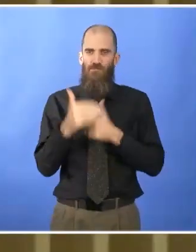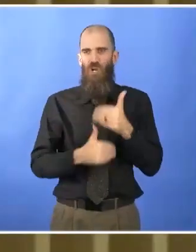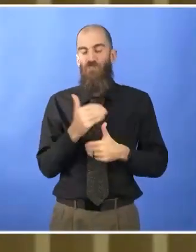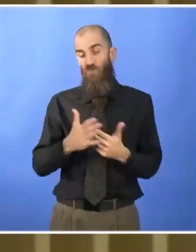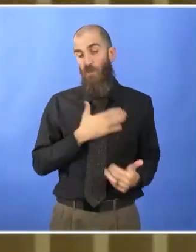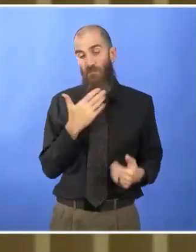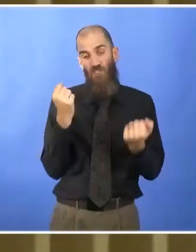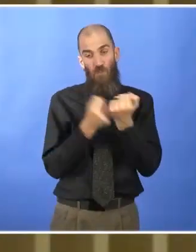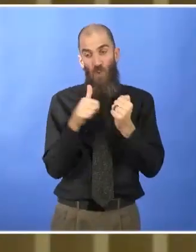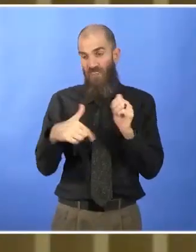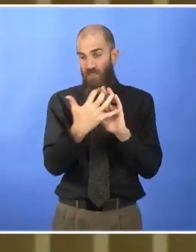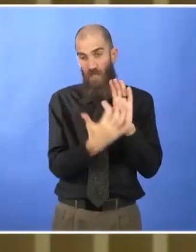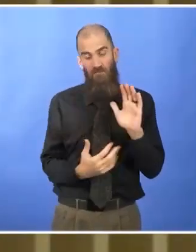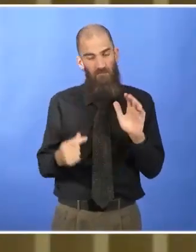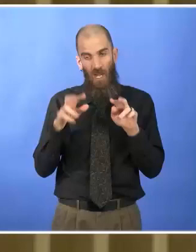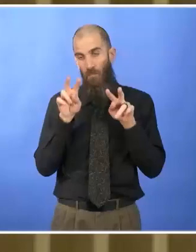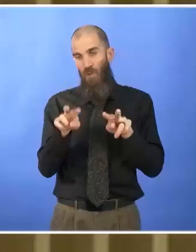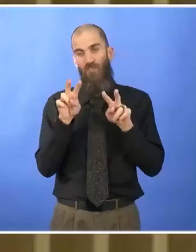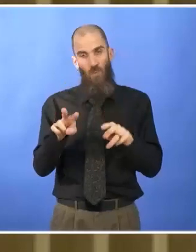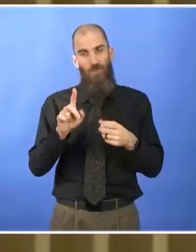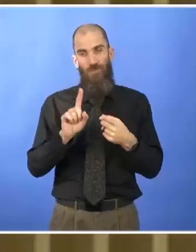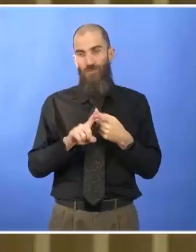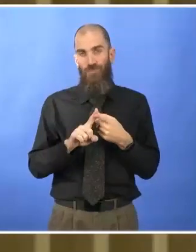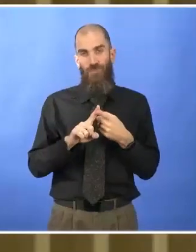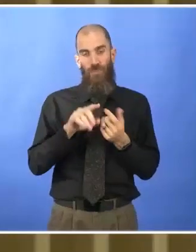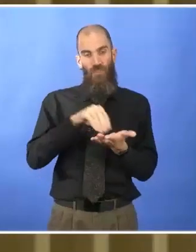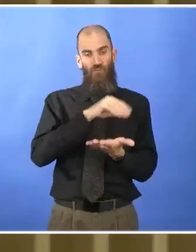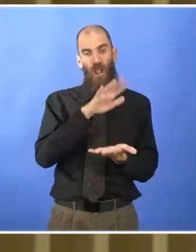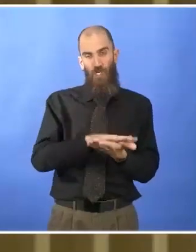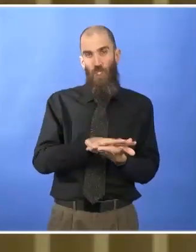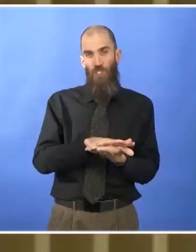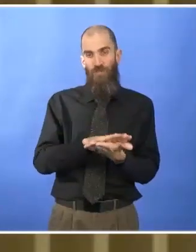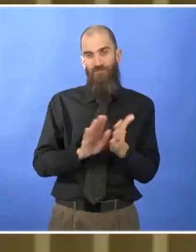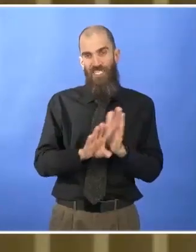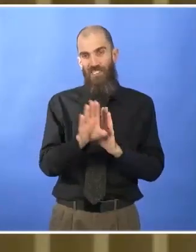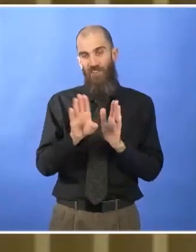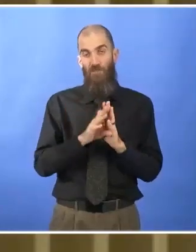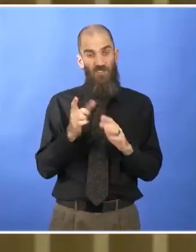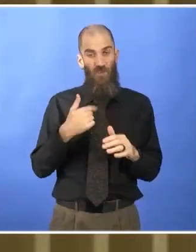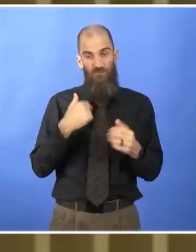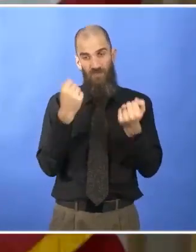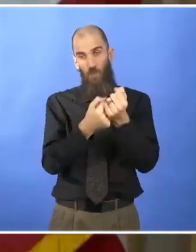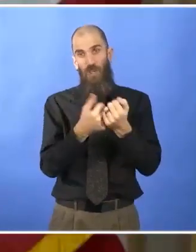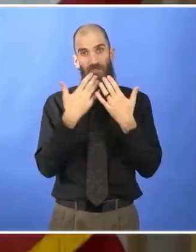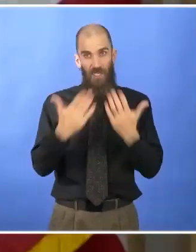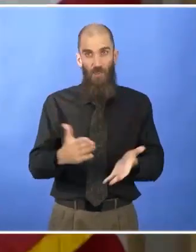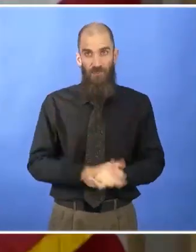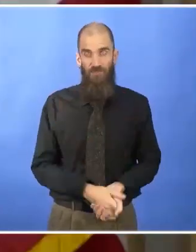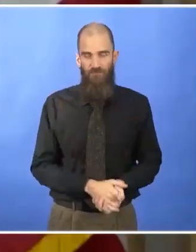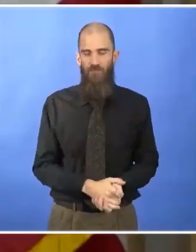IT HAS MY SUPPORT. THANKS. CHAIRWOMAN ROSENWORCEL: THANK YOU. WE WILL HEAR FROM COMMISSIONER